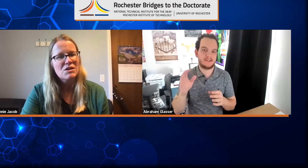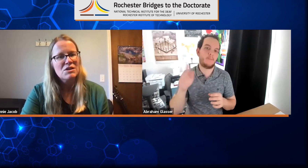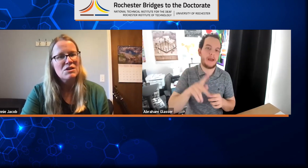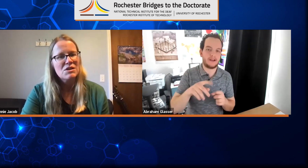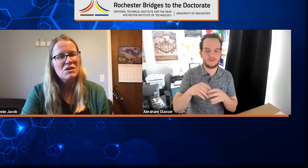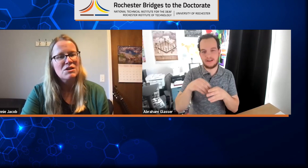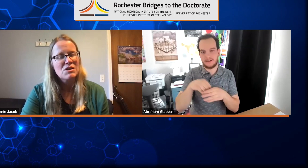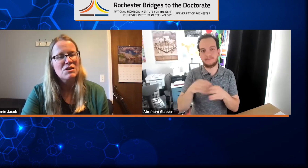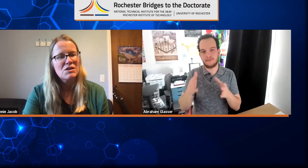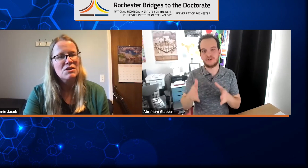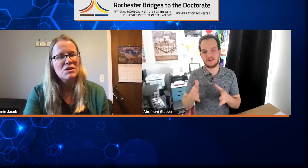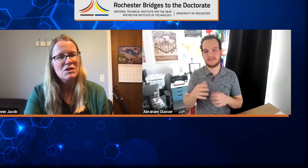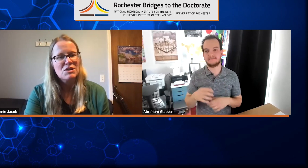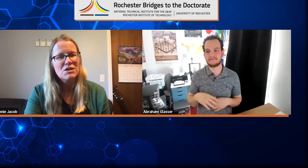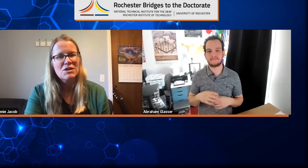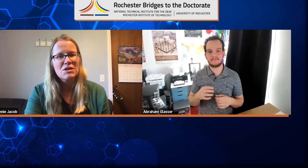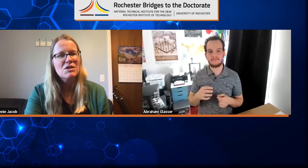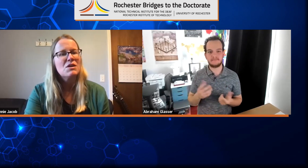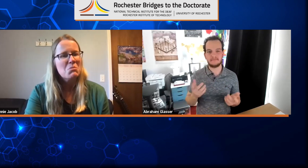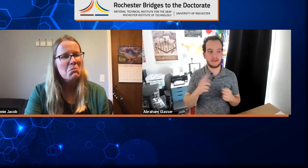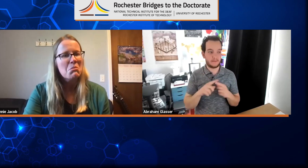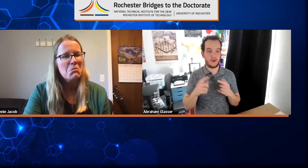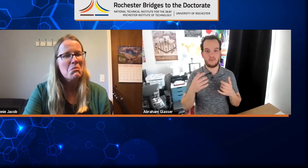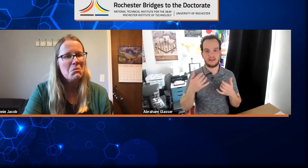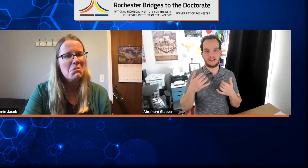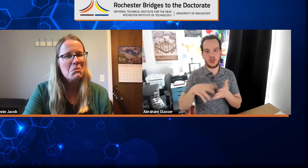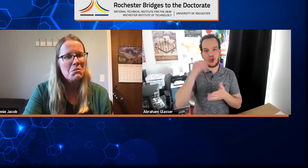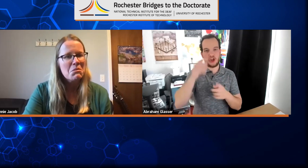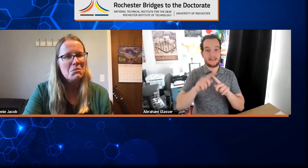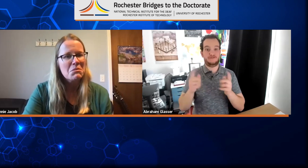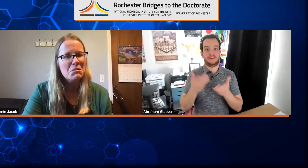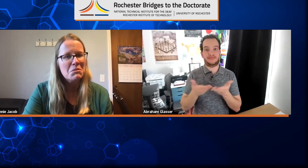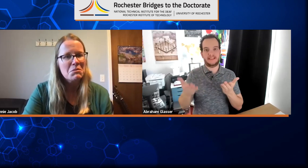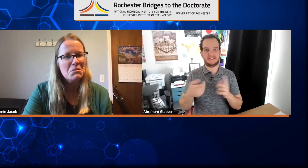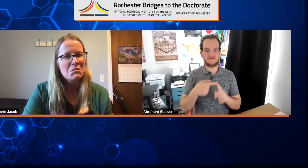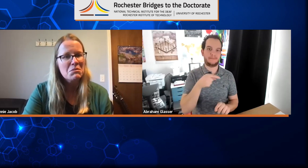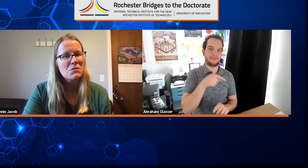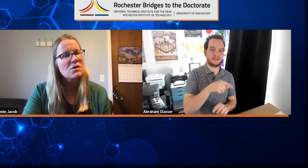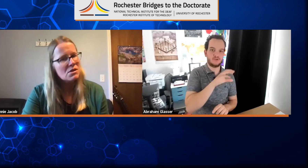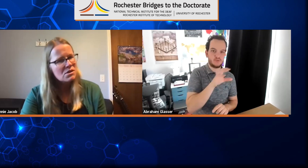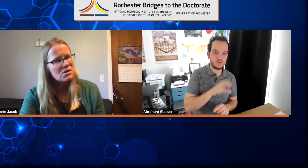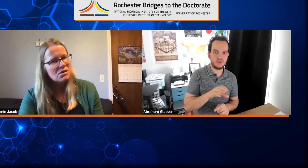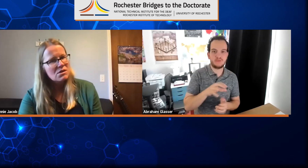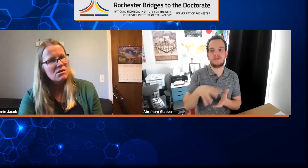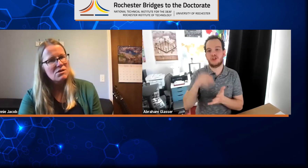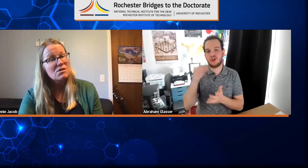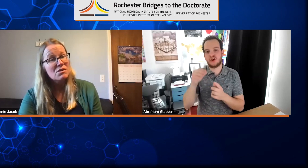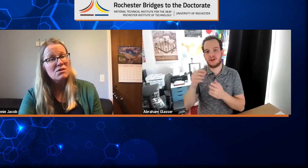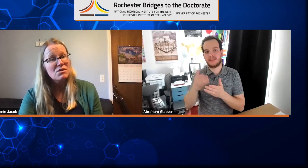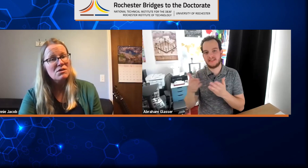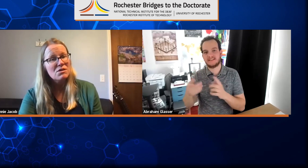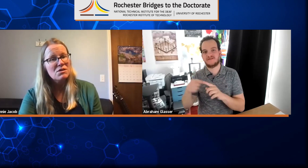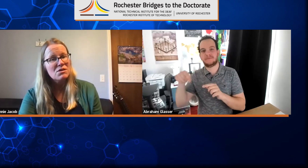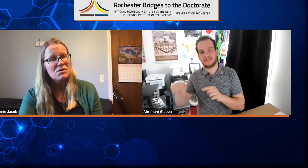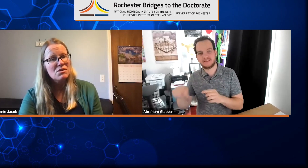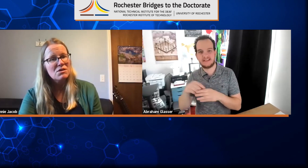because things are getting back to in-person. But we used the same script. And we are learning different things from the Zoom sessions